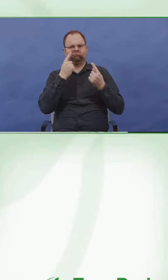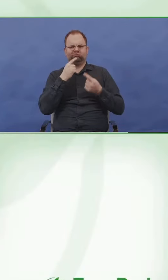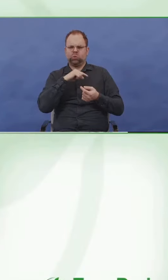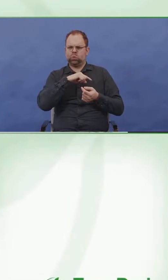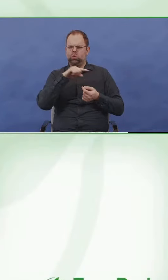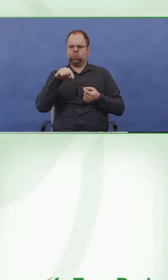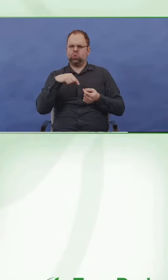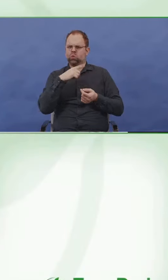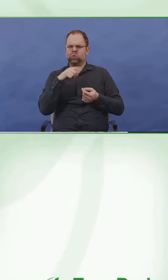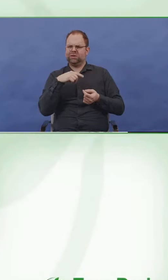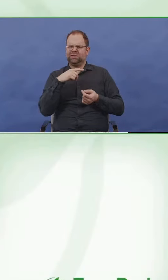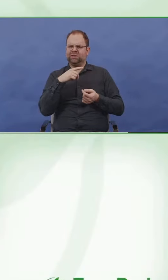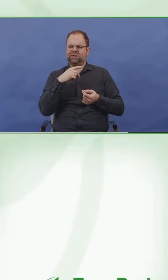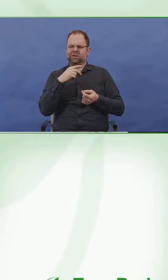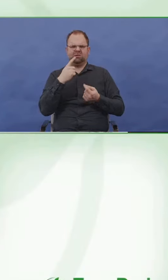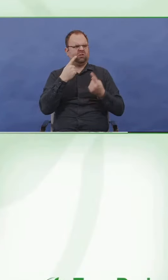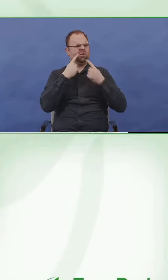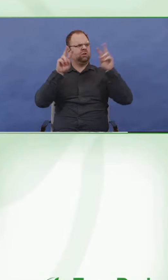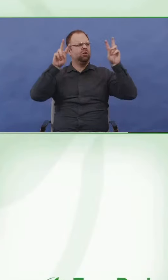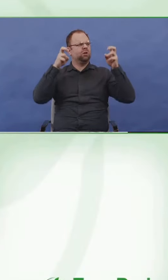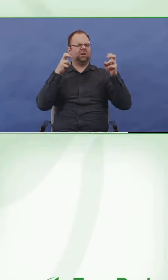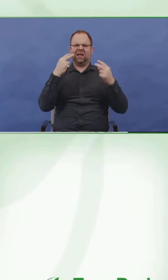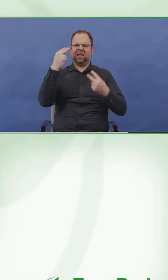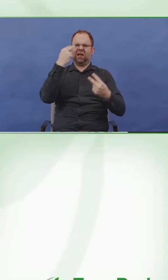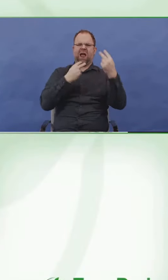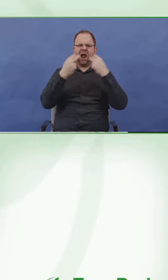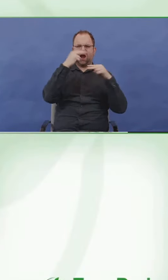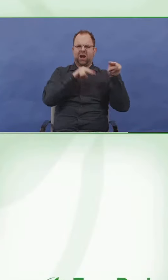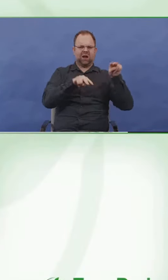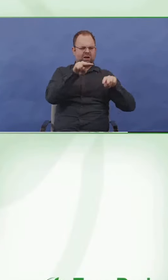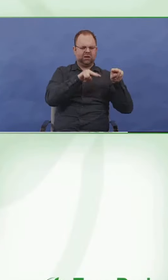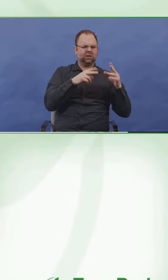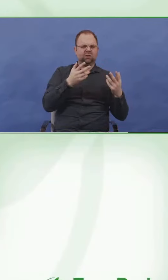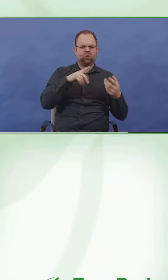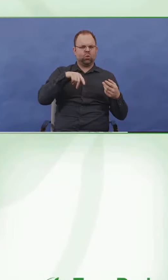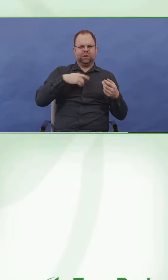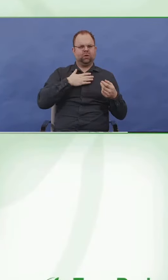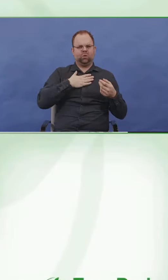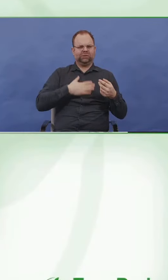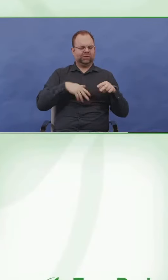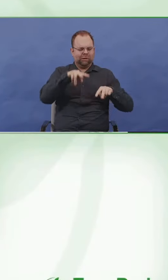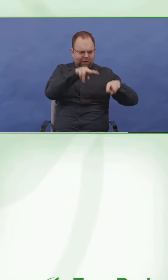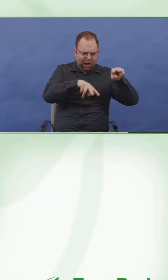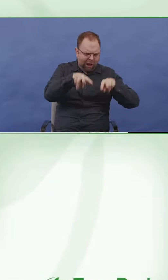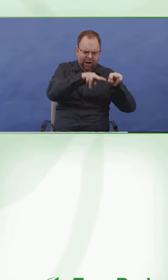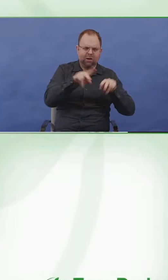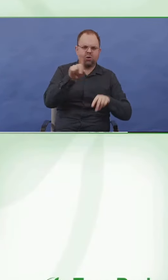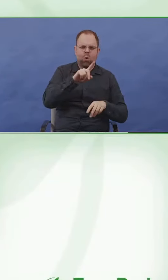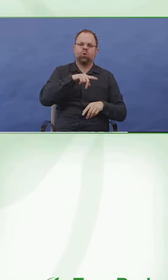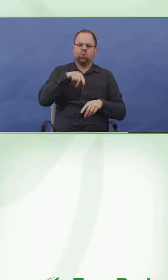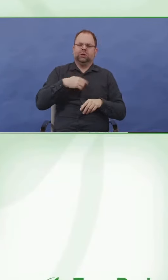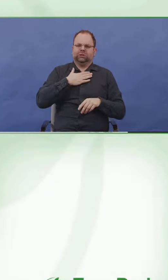We heard about the old version of care or something like that or Thomas at the care needs to take a new route.